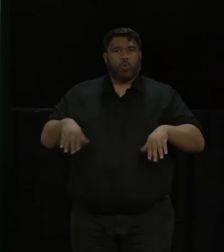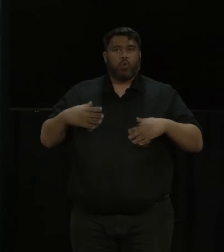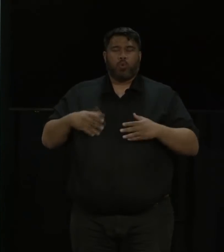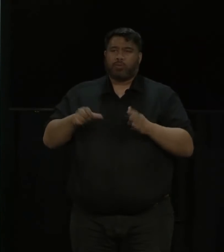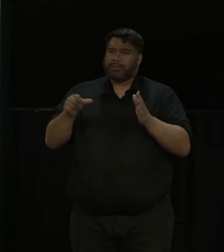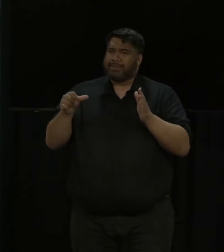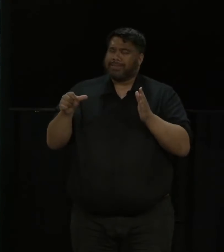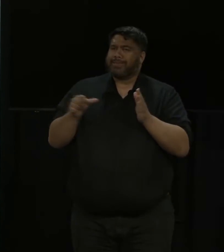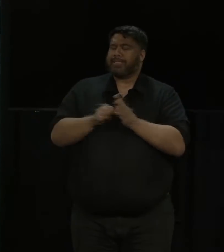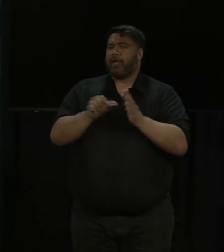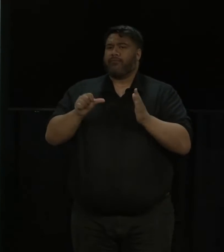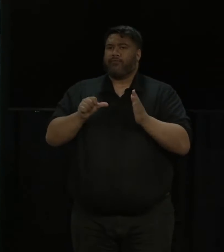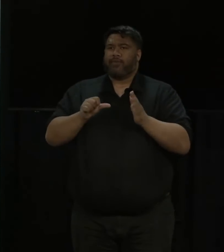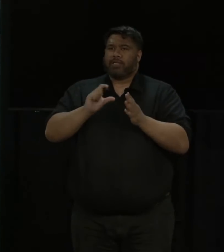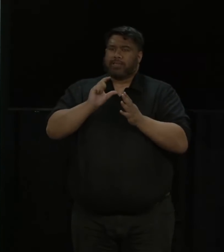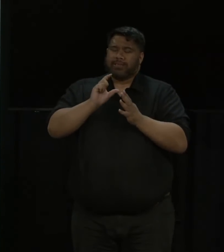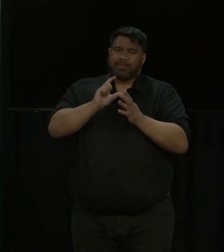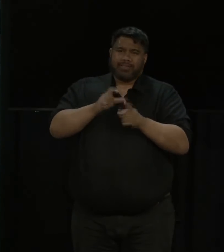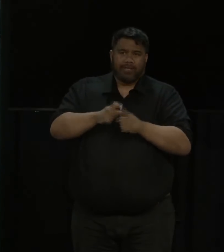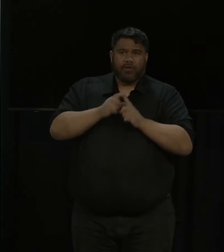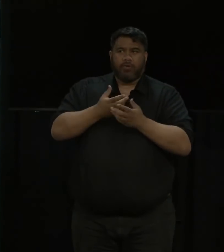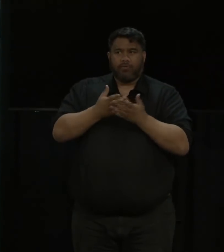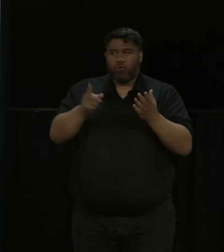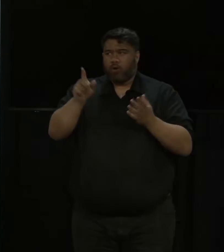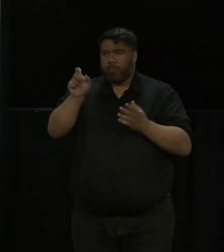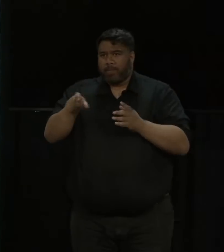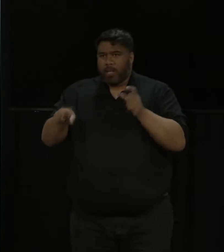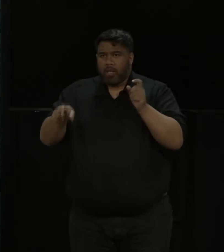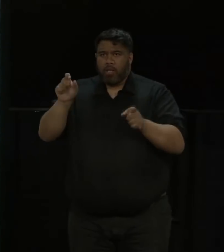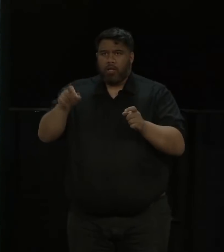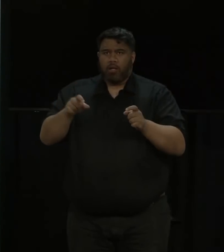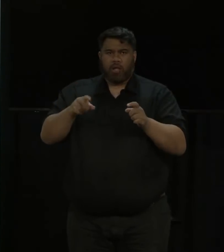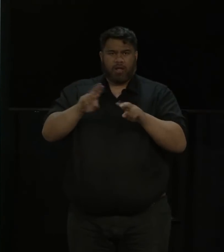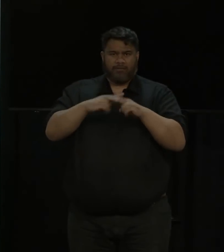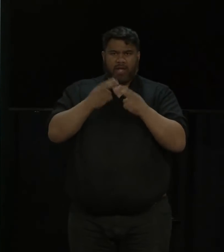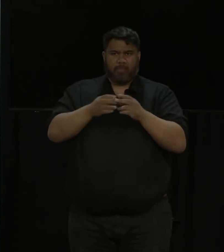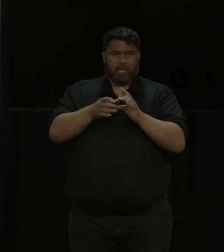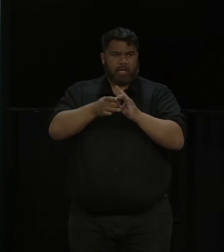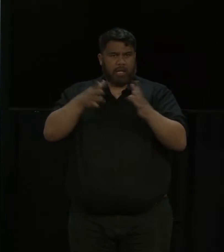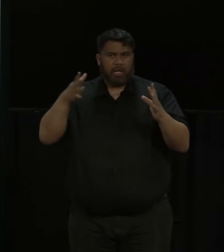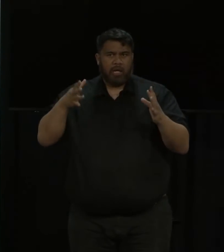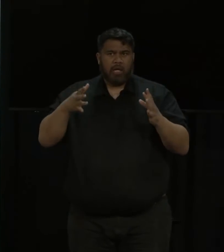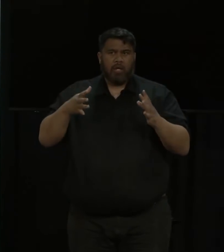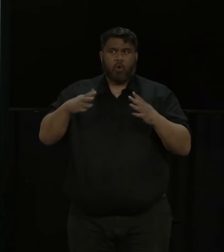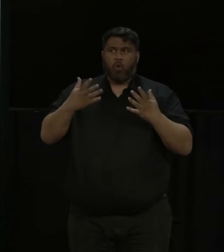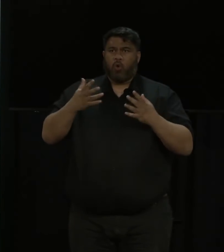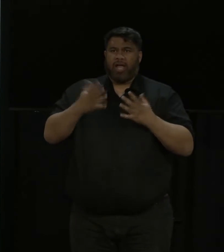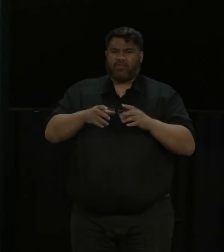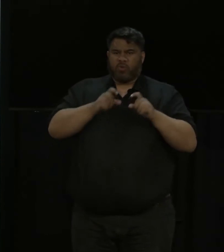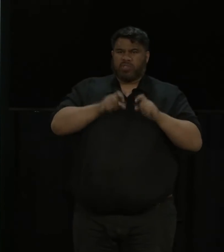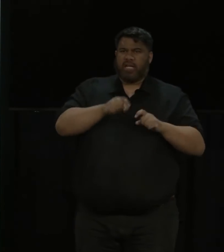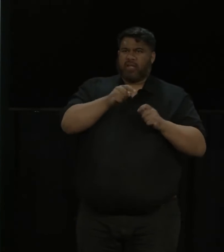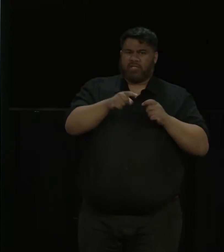trade-offs we have needed to make to keep our country as safe as possible over the last two years. We acknowledge it has been very tough.